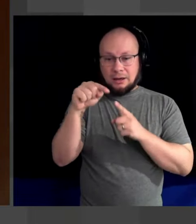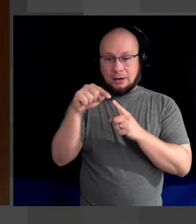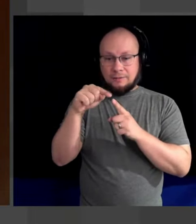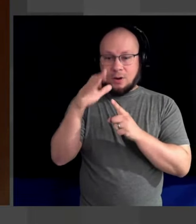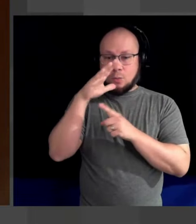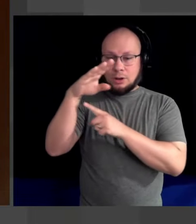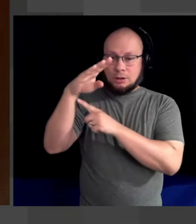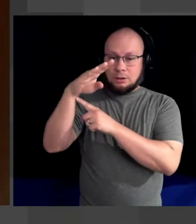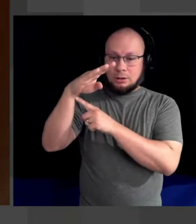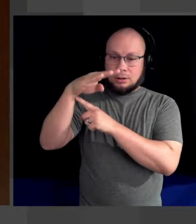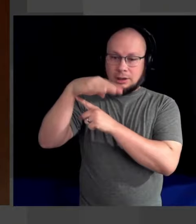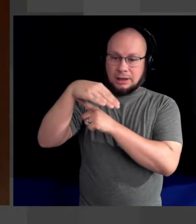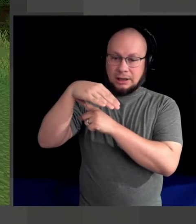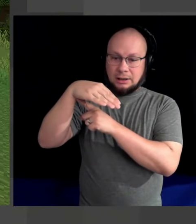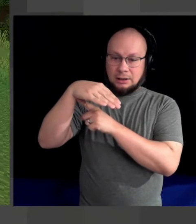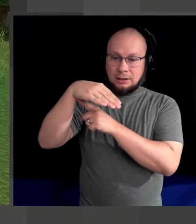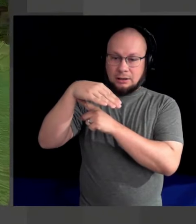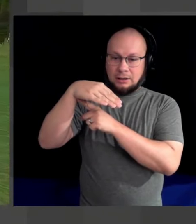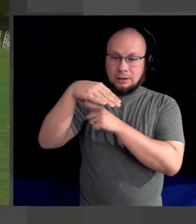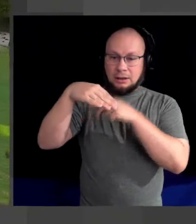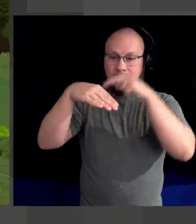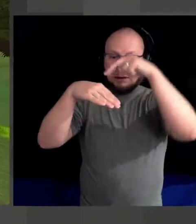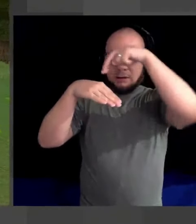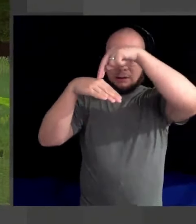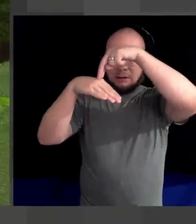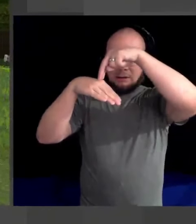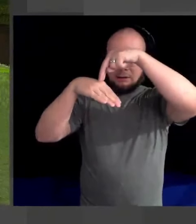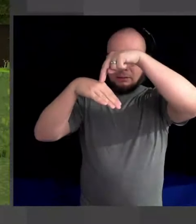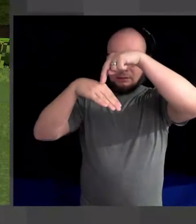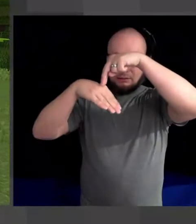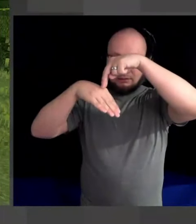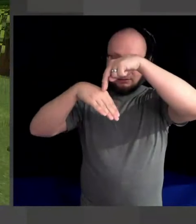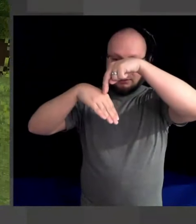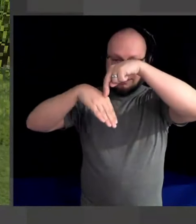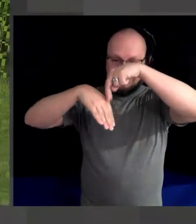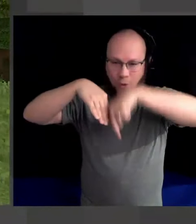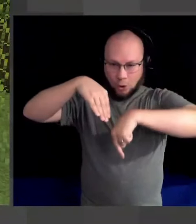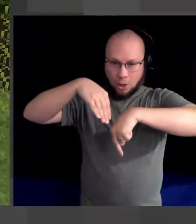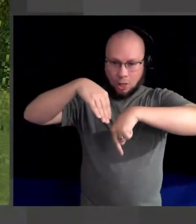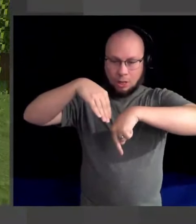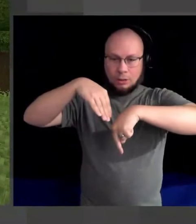BEHIND IT IS THAT THE LEAF WILL